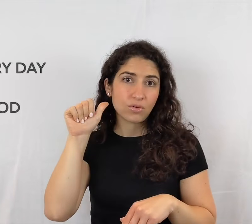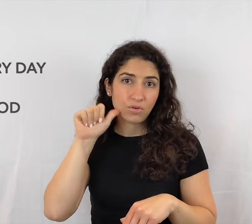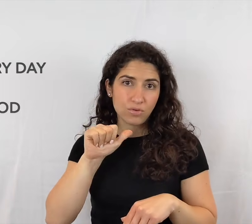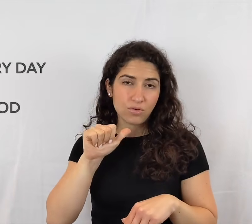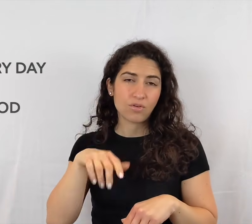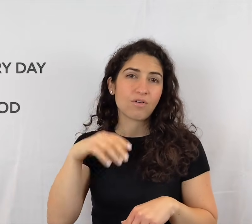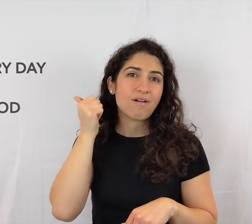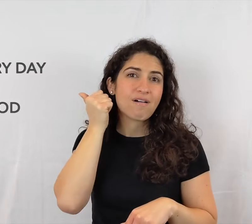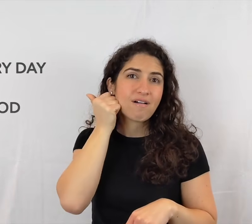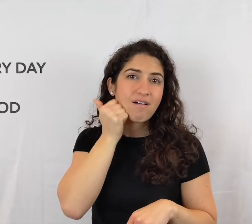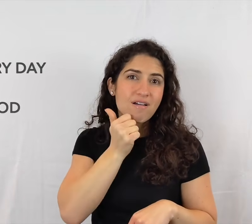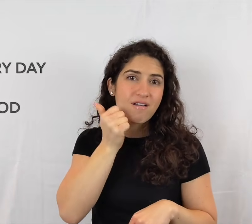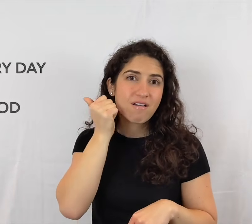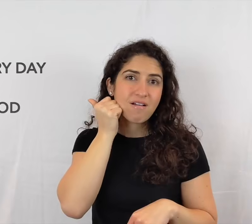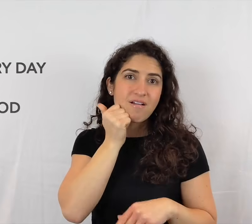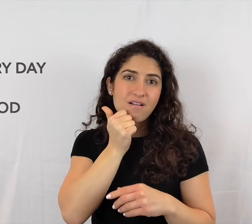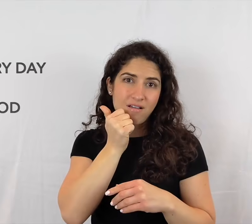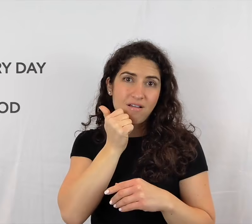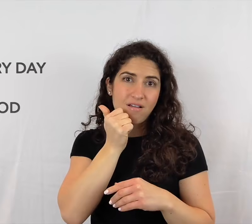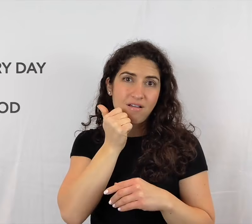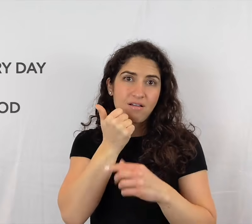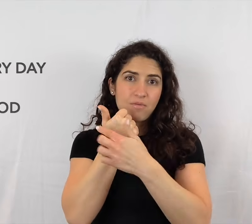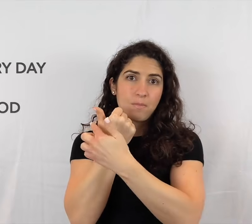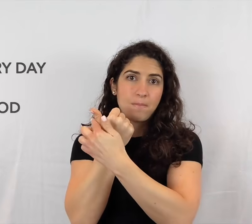Girl, every day.